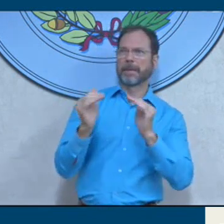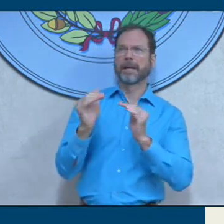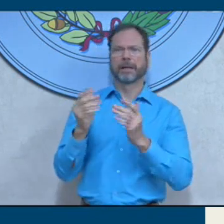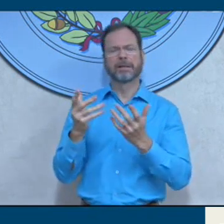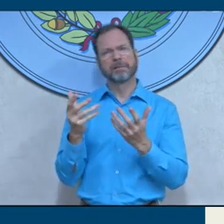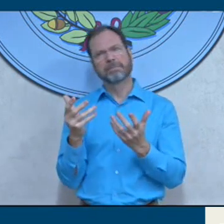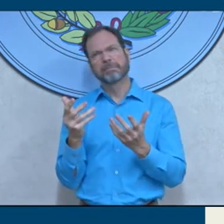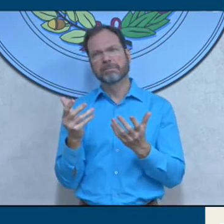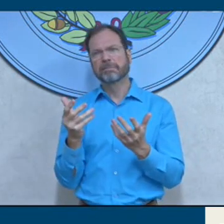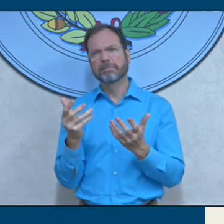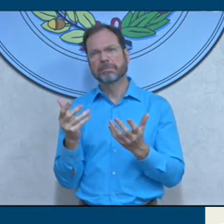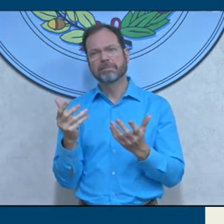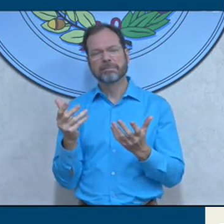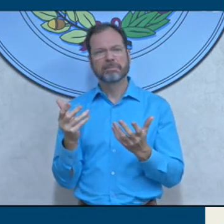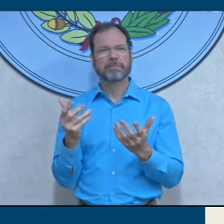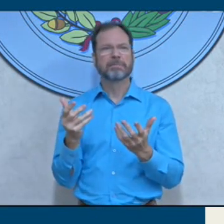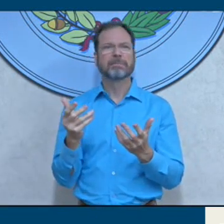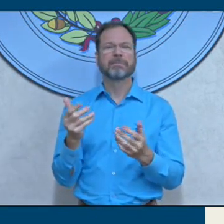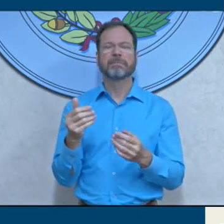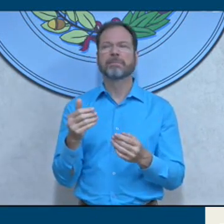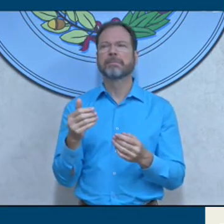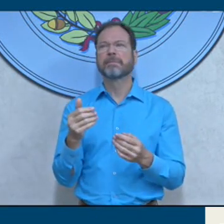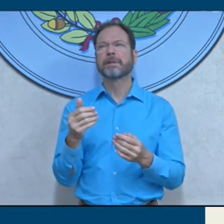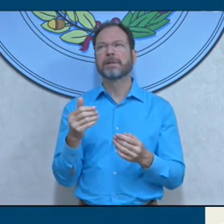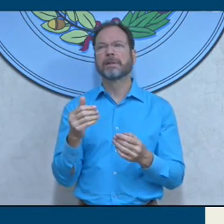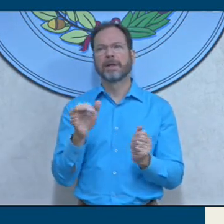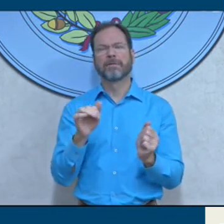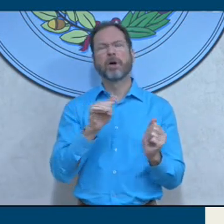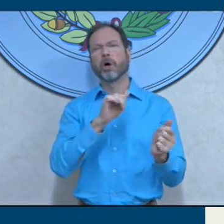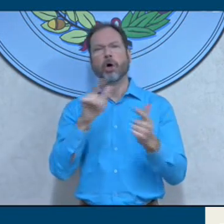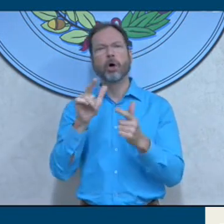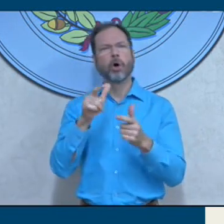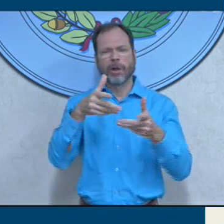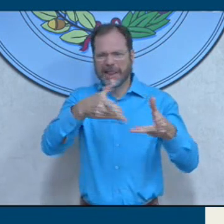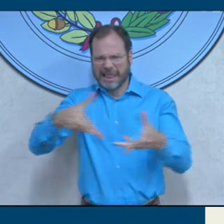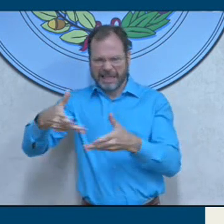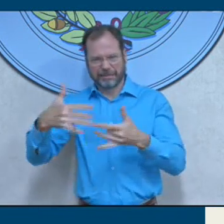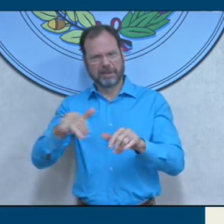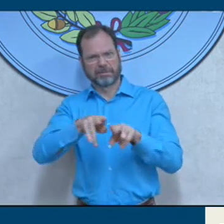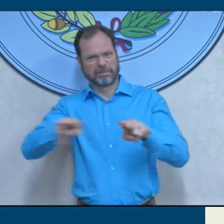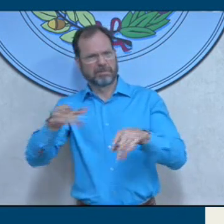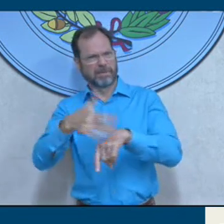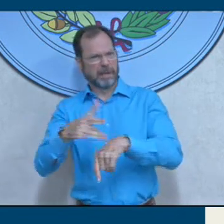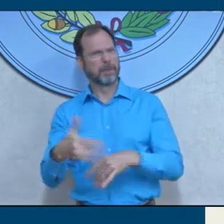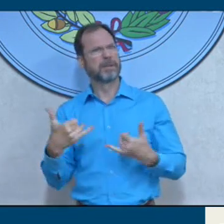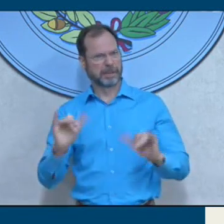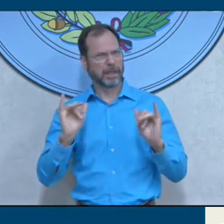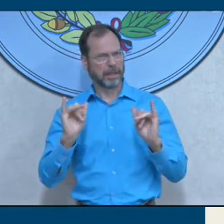IN THE STATE OF TEXAS. HIS DOCTORS ARE WAS WE'LL EXPLAIN THIS REALLY A VERY SMALL PERCENTAGE. ME THIS ALL THE